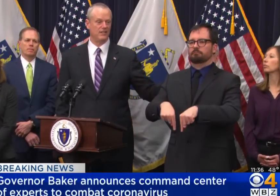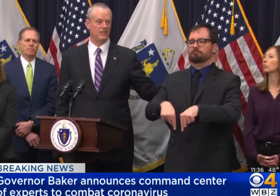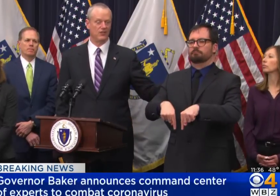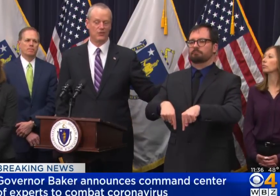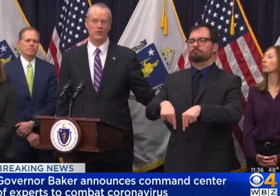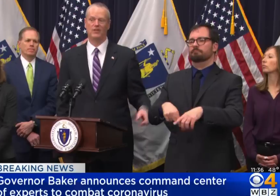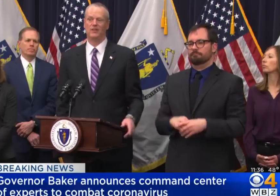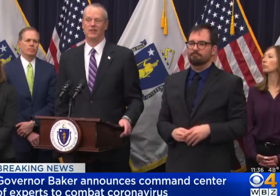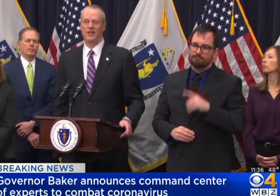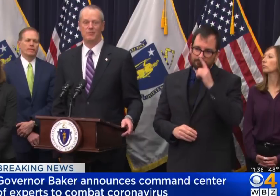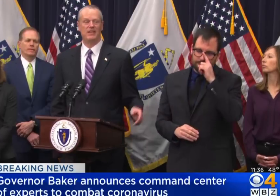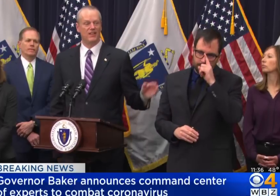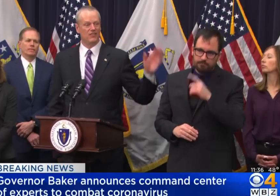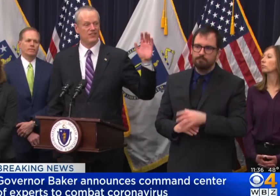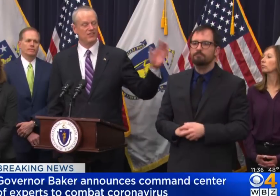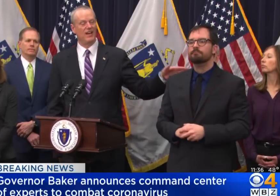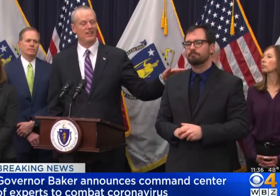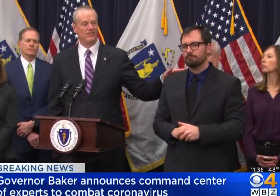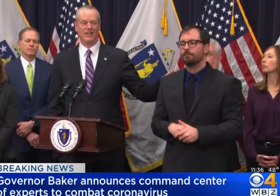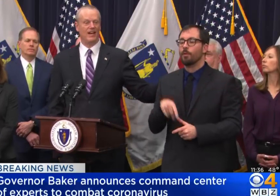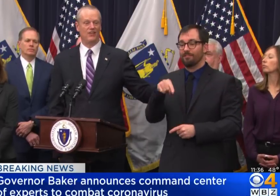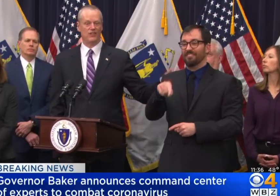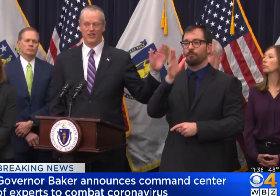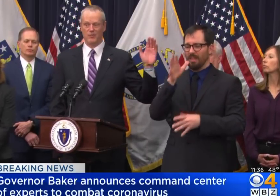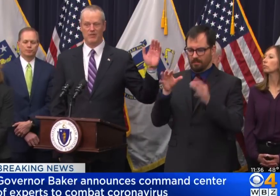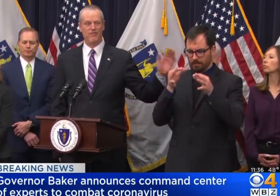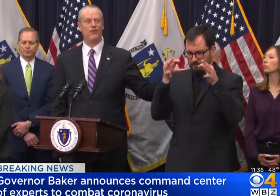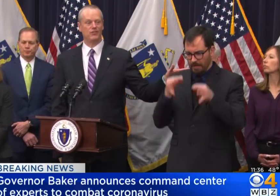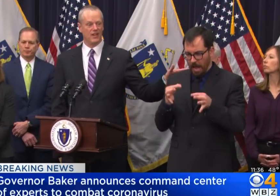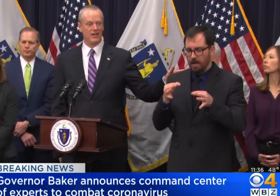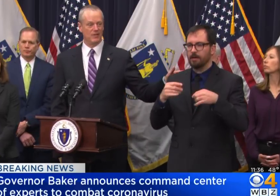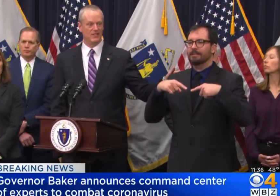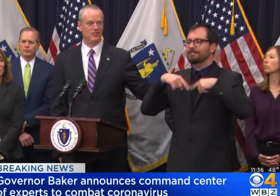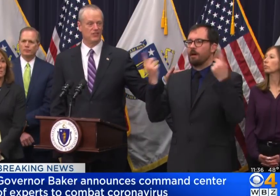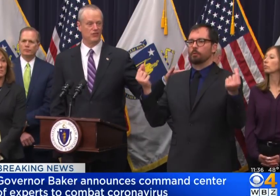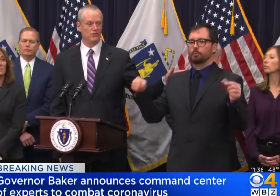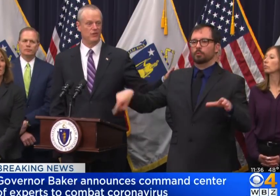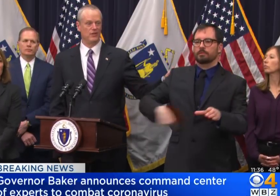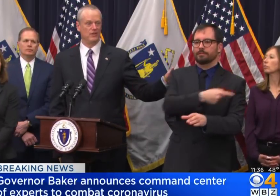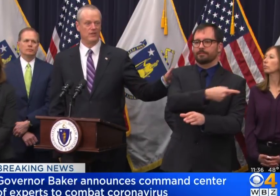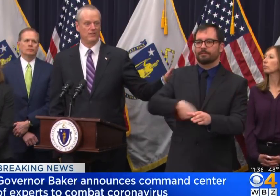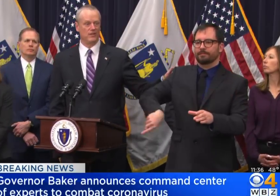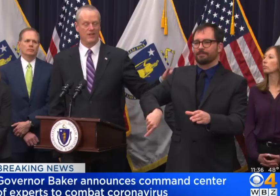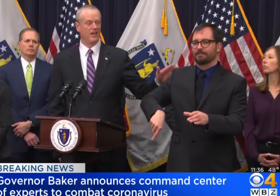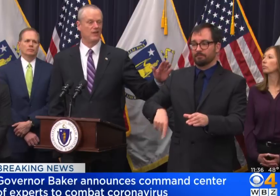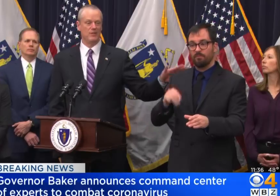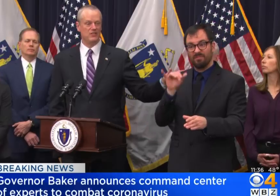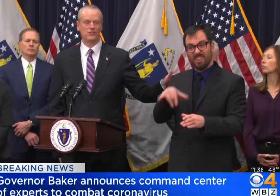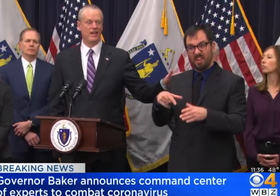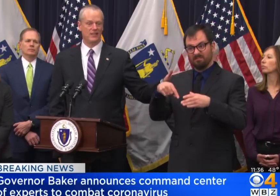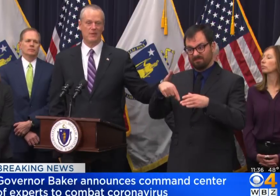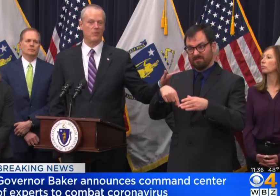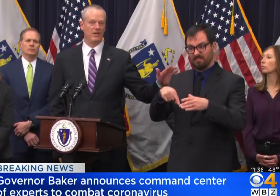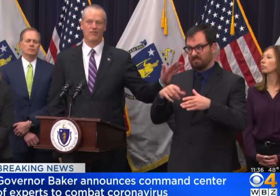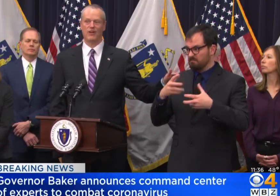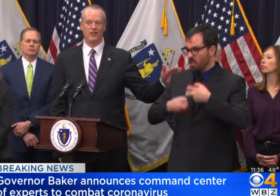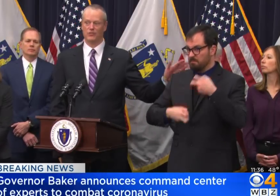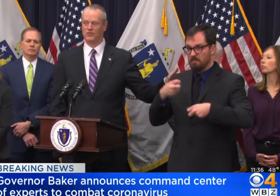TO THIS COMMAND CENTER WHERE THE COMMAND CENTER WILL PROCESS IT AND MAKE RECOMMENDATIONS OR ACT ON WHAT THEY THINK IS THE RIGHT THING TO DO.